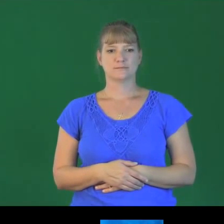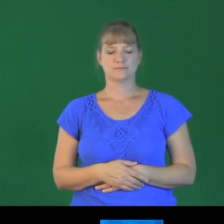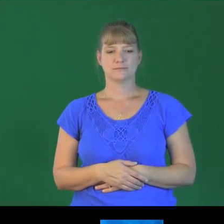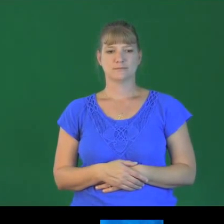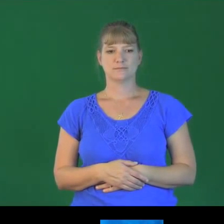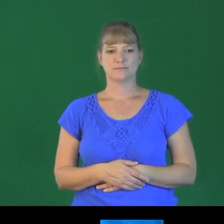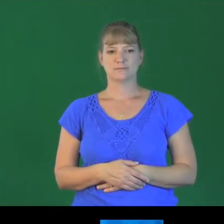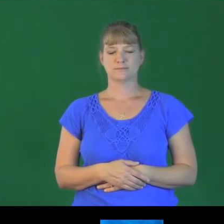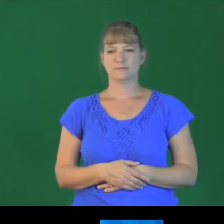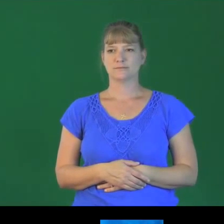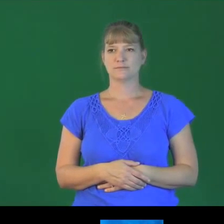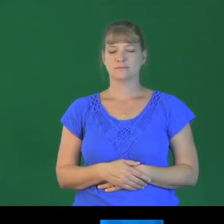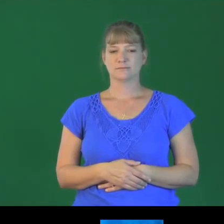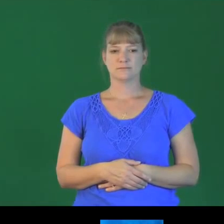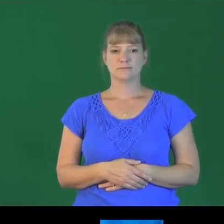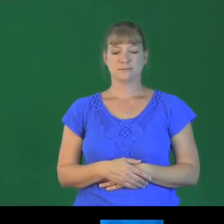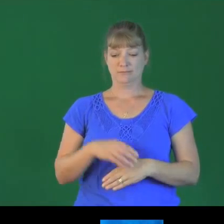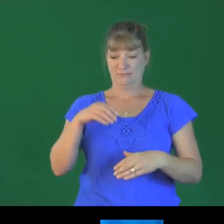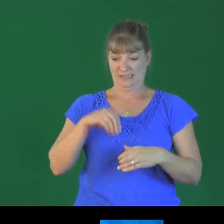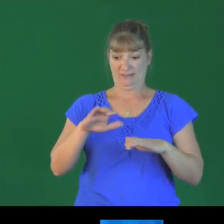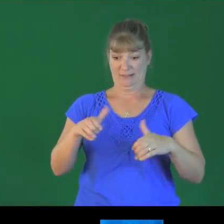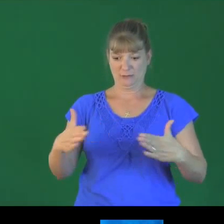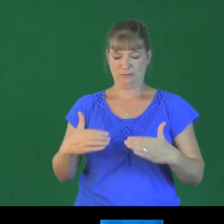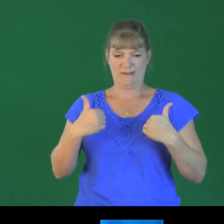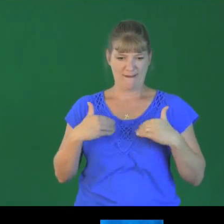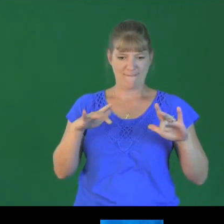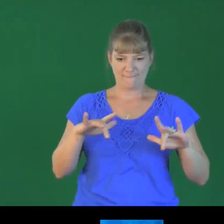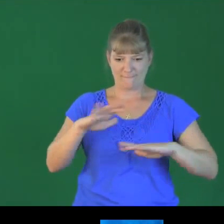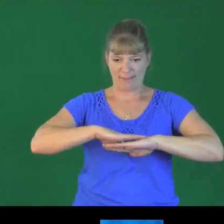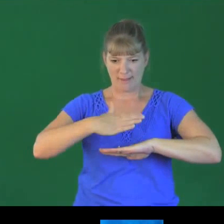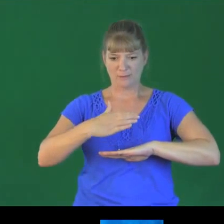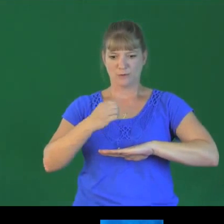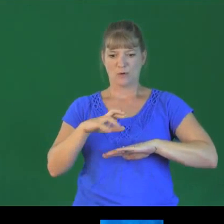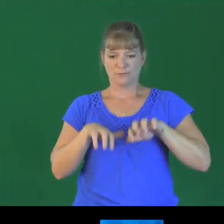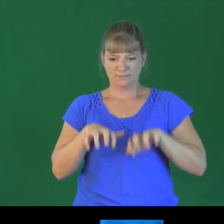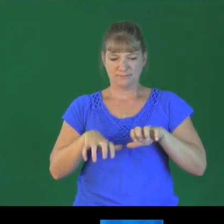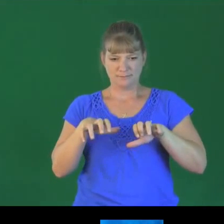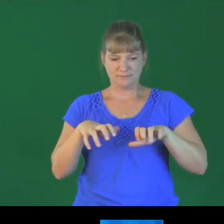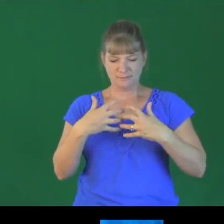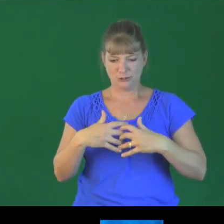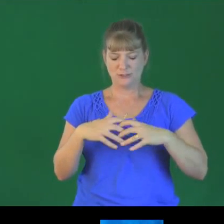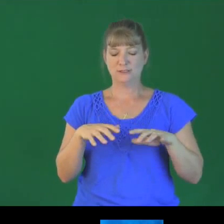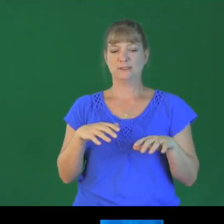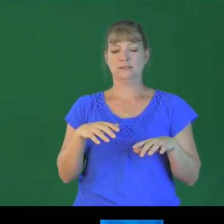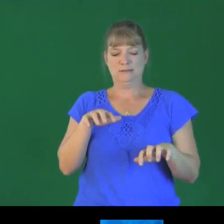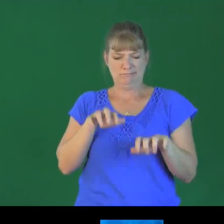There's someone in the classroom with a laptop or a stenographic machine. They're typing what is being